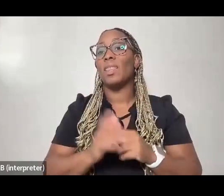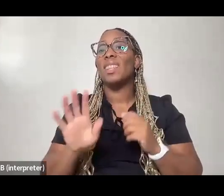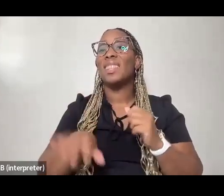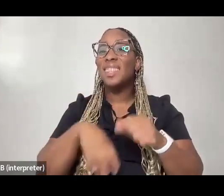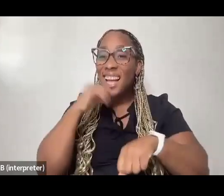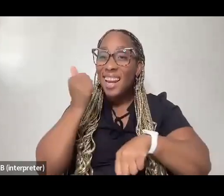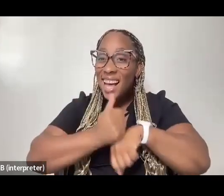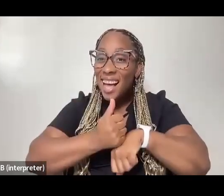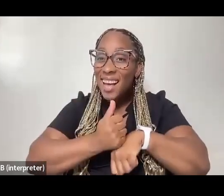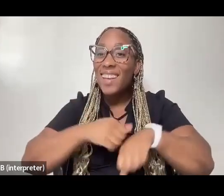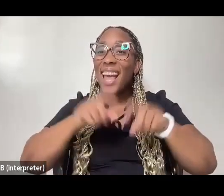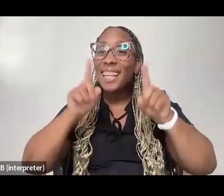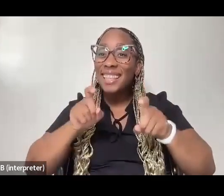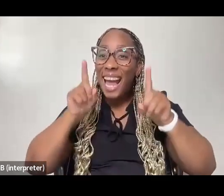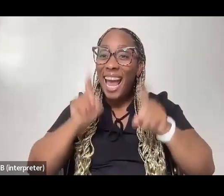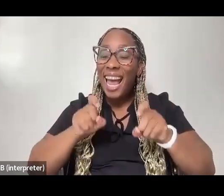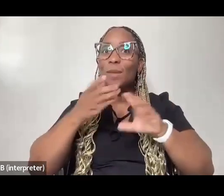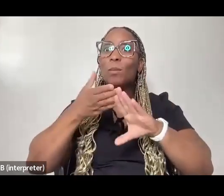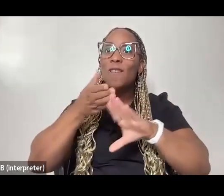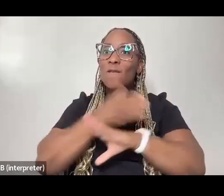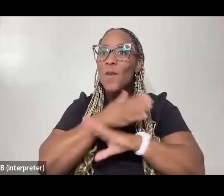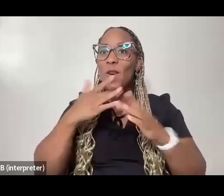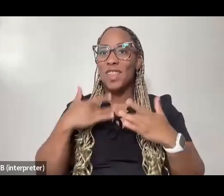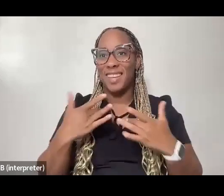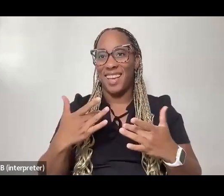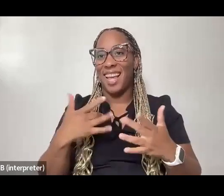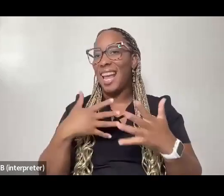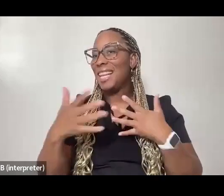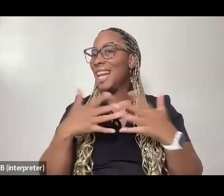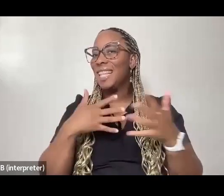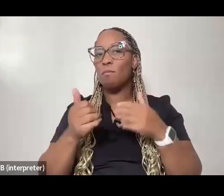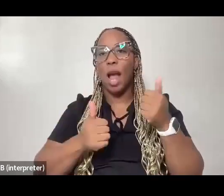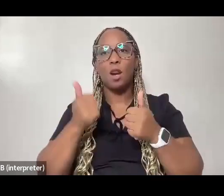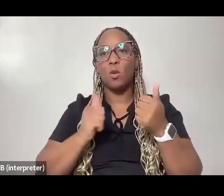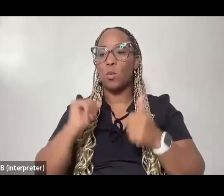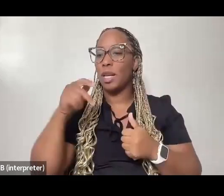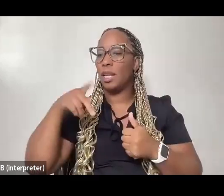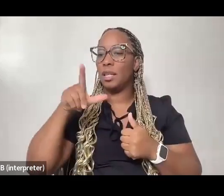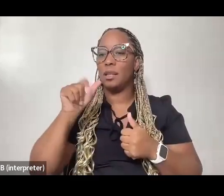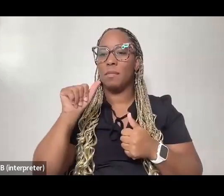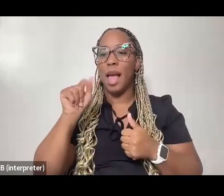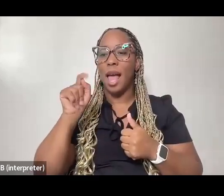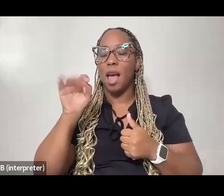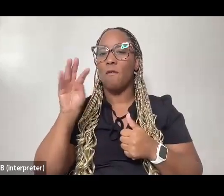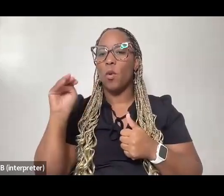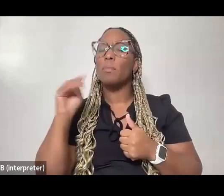this in advance. There are no matter what platform that you are on of course we are using Zoom today.